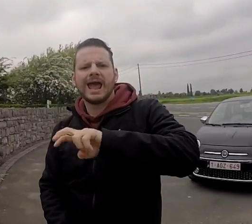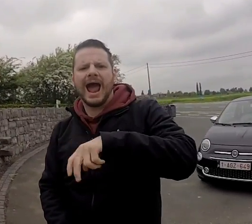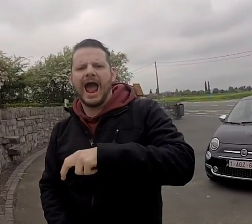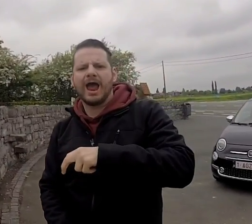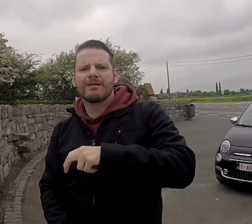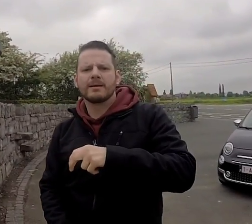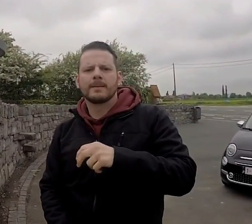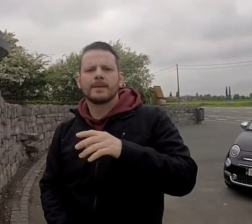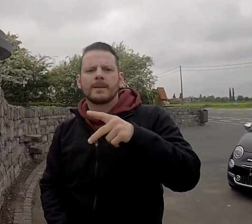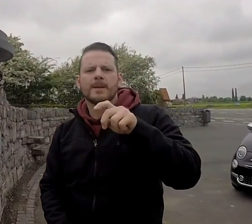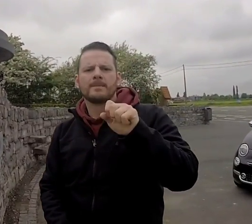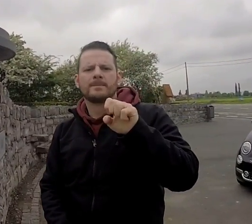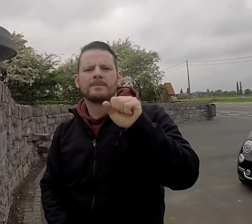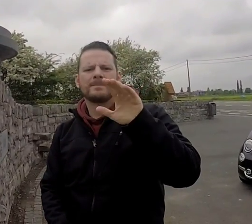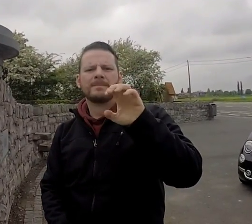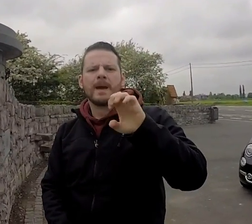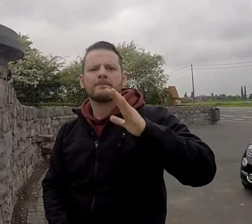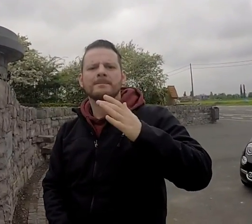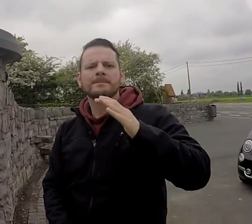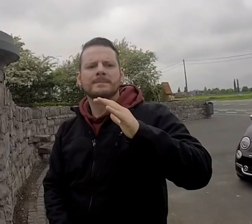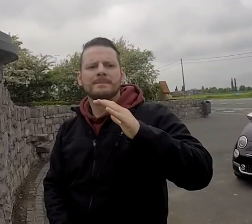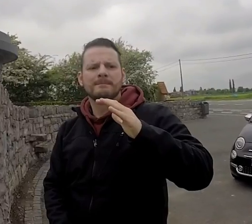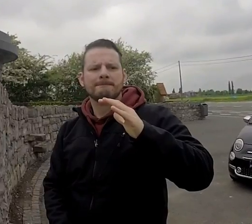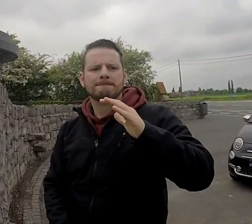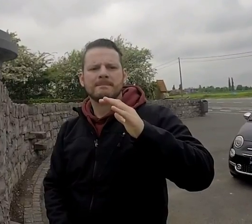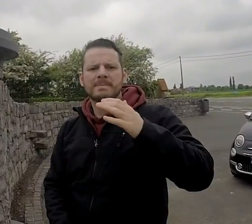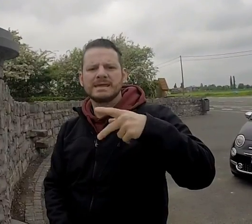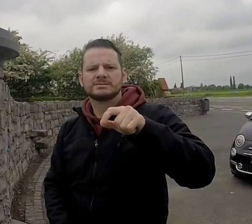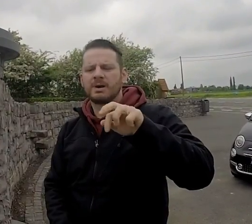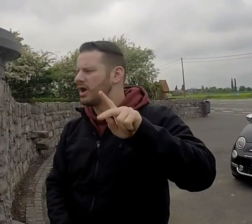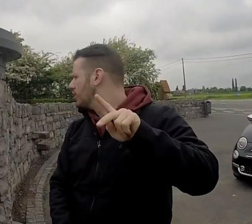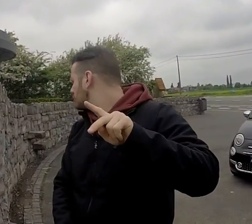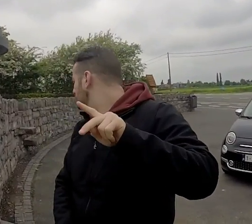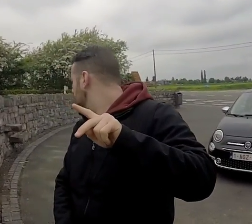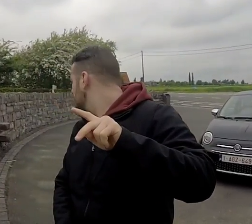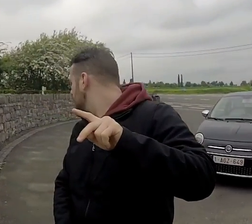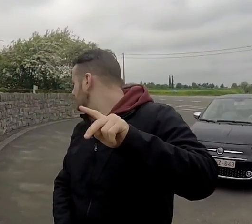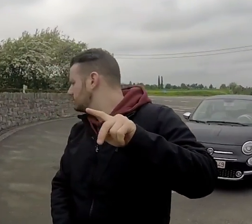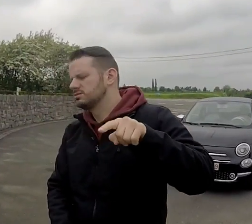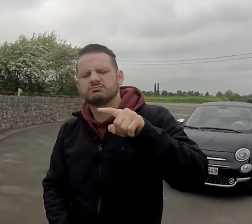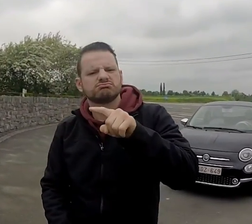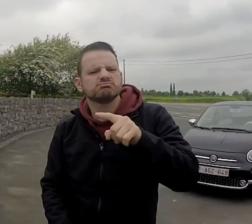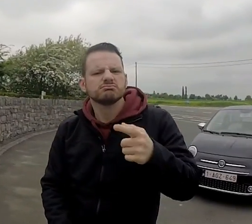Here's the reason we have Irish peace park.